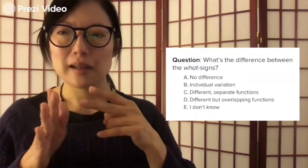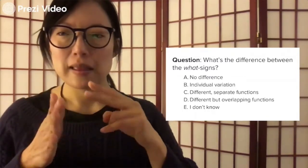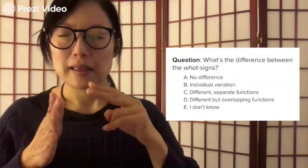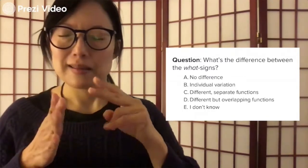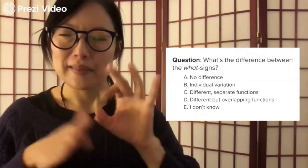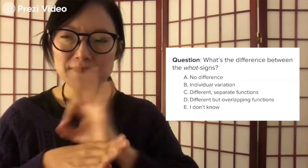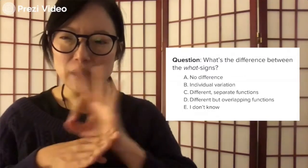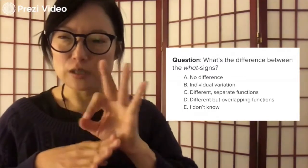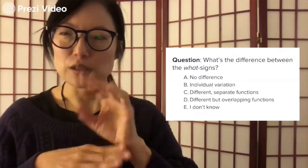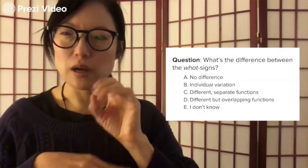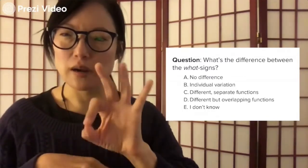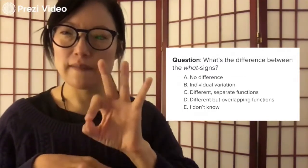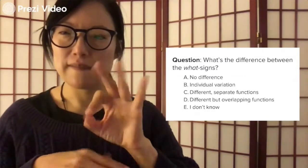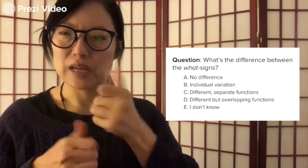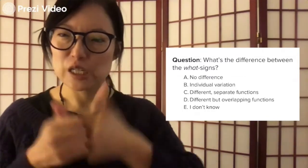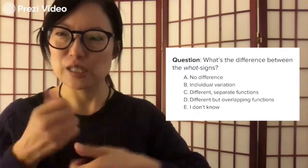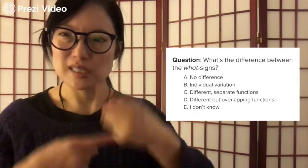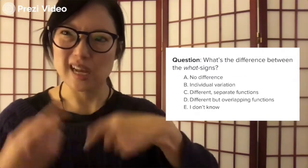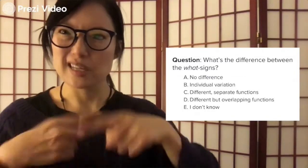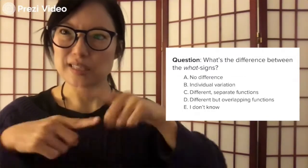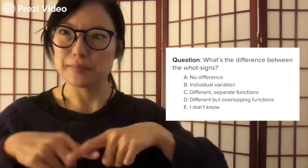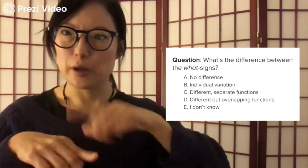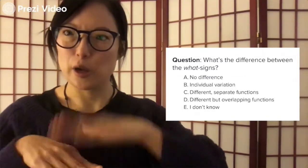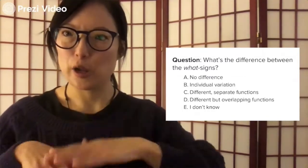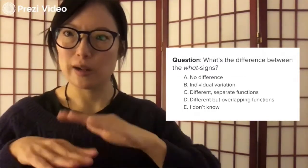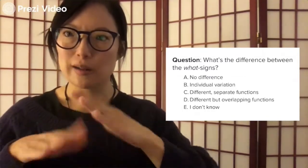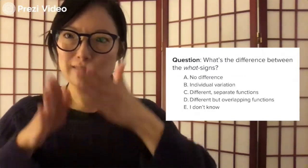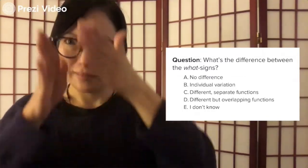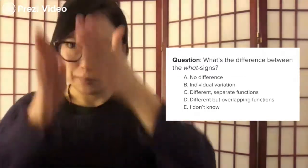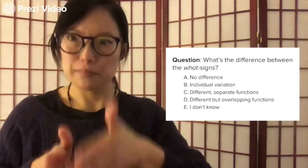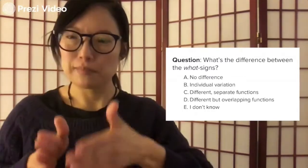variation. The different functions depends on the